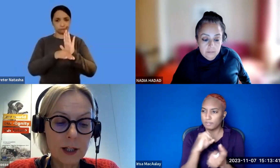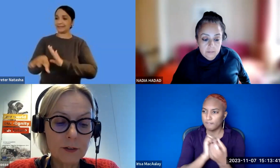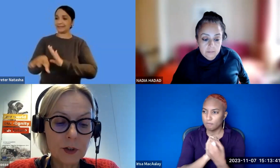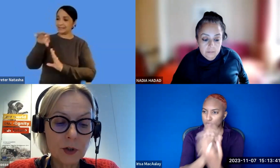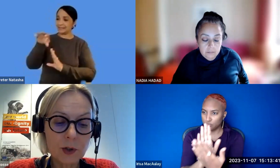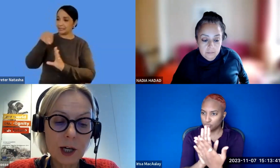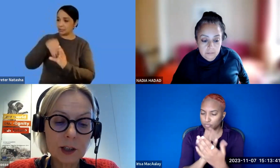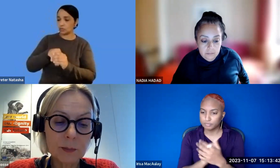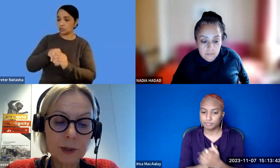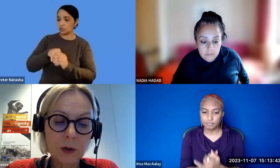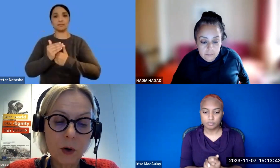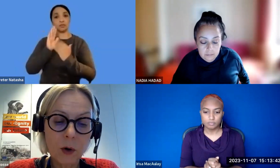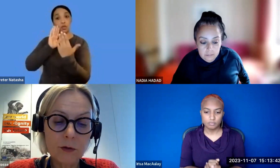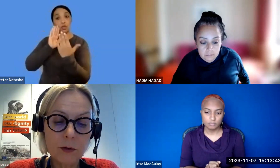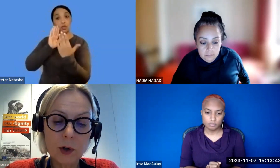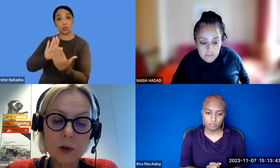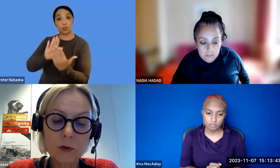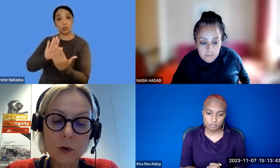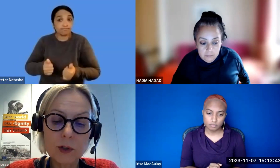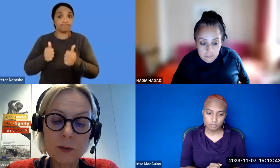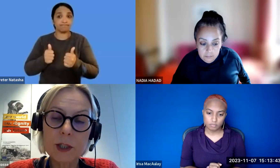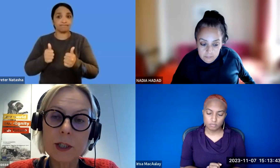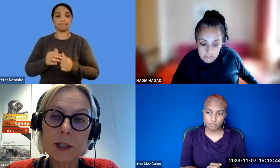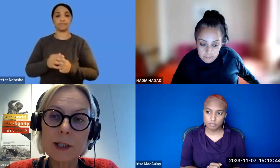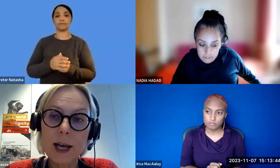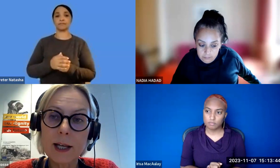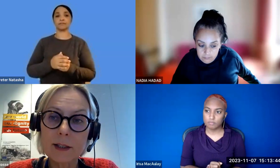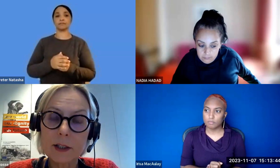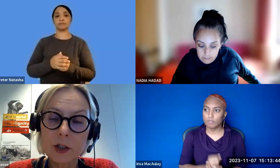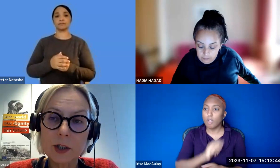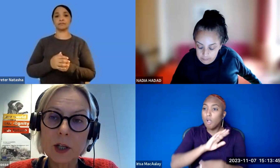and we should underpin all work towards meeting the SDGs.